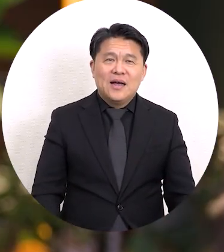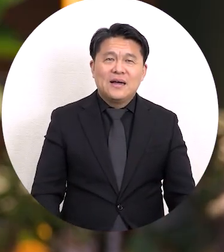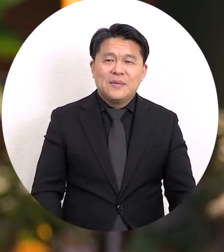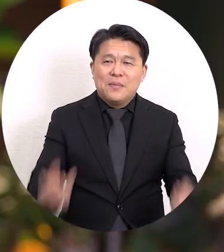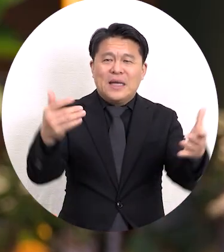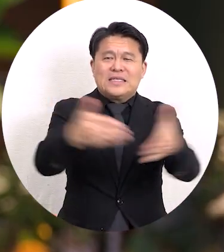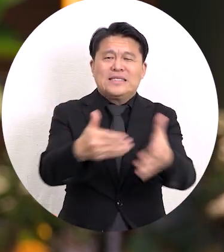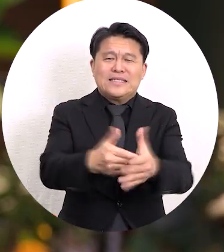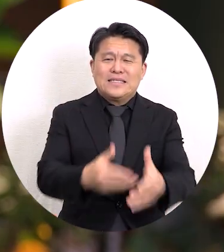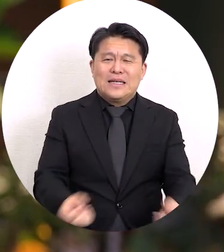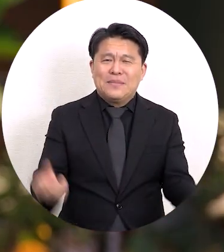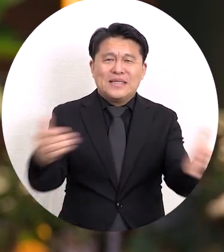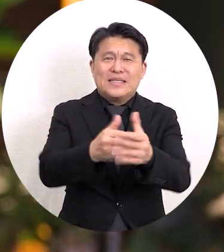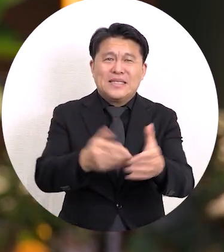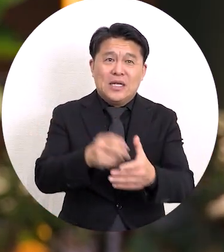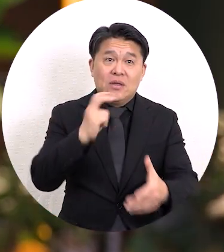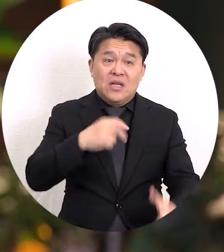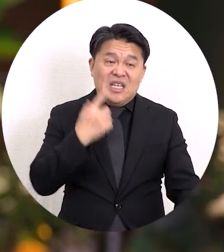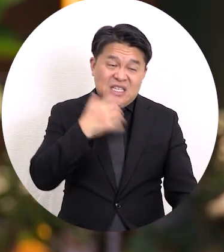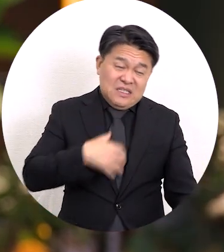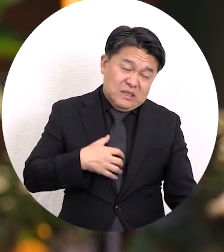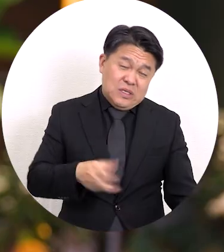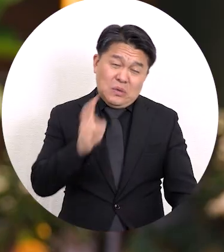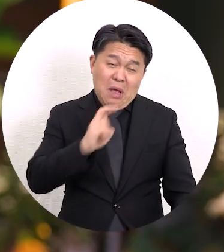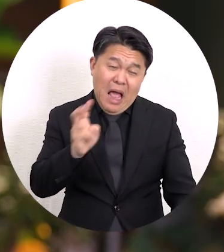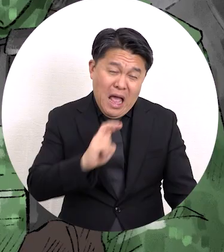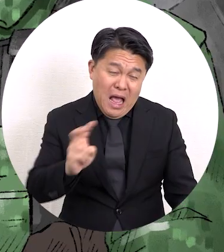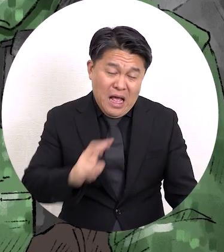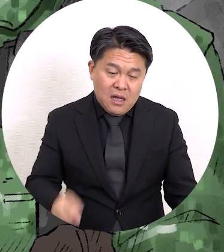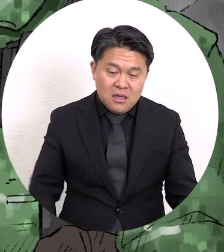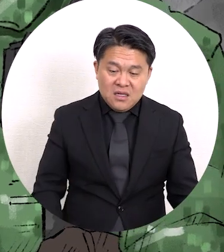그러니까 “네 파티 끝났다!” which is indicating him to give up. After playing these songs for ten days